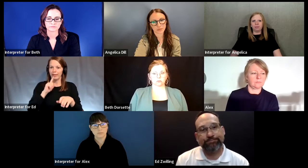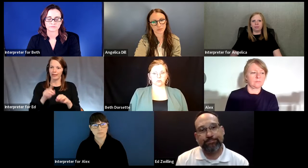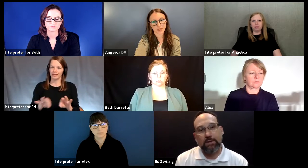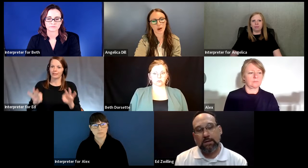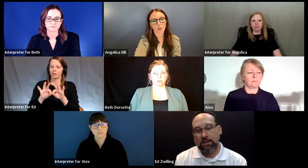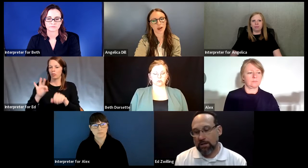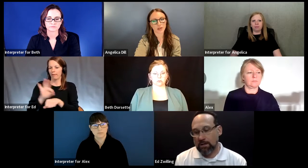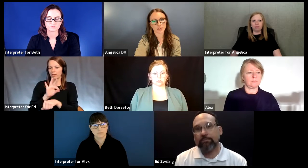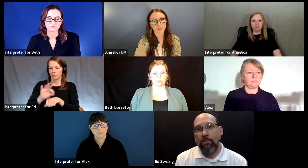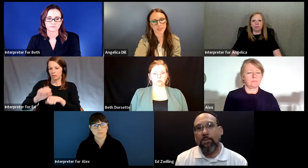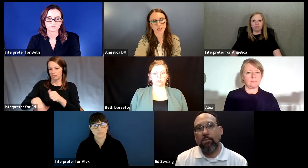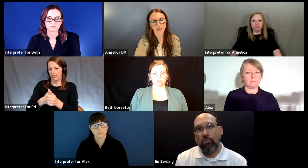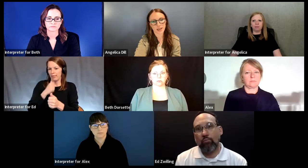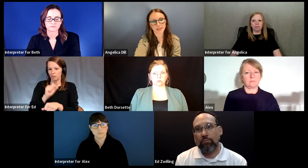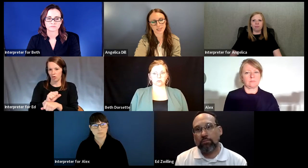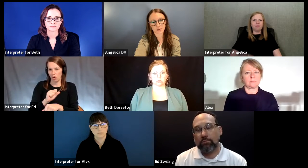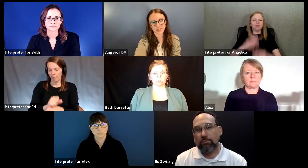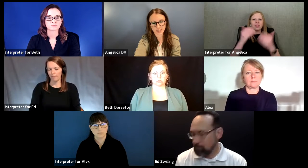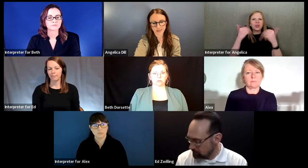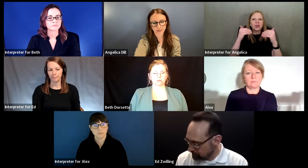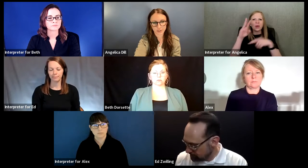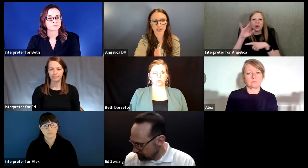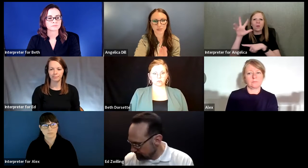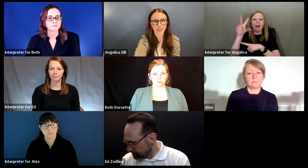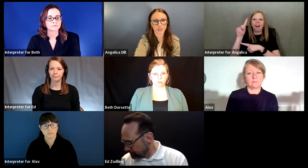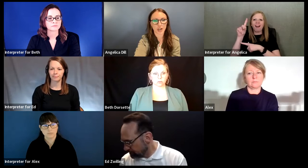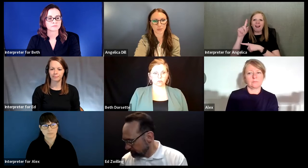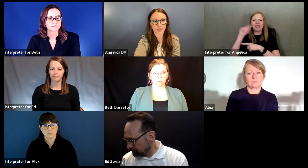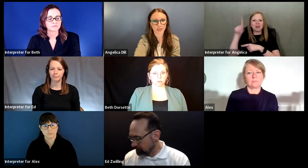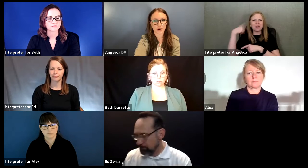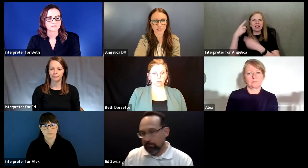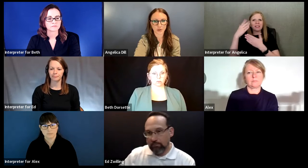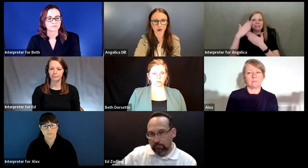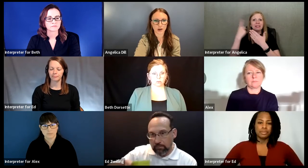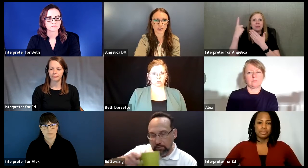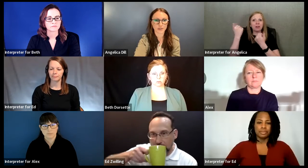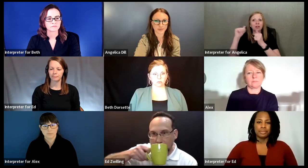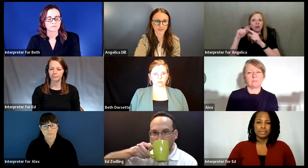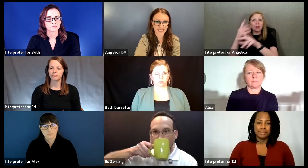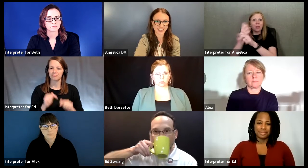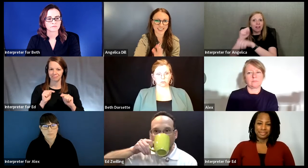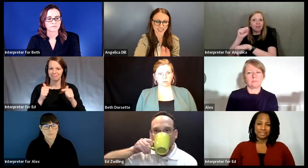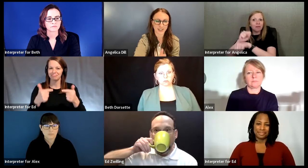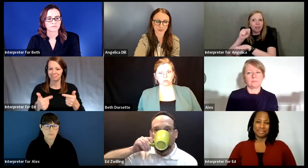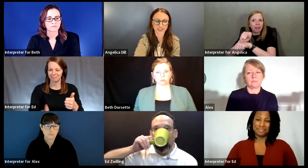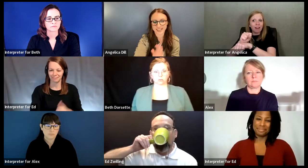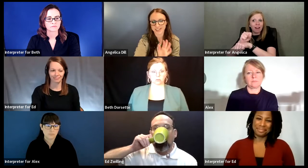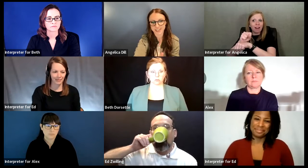How wild is it that someone is trying to get a job and then they also are needing to document this?